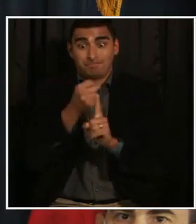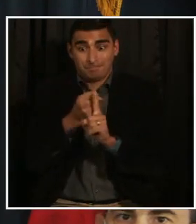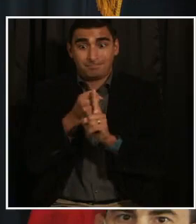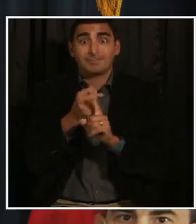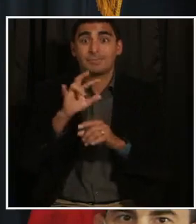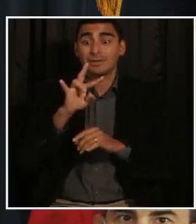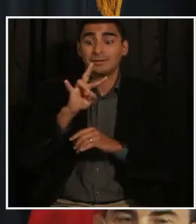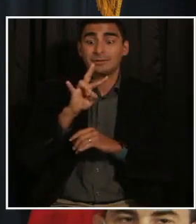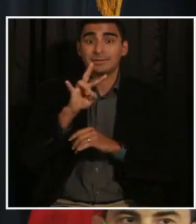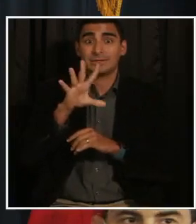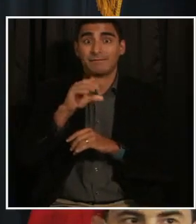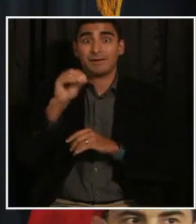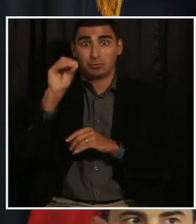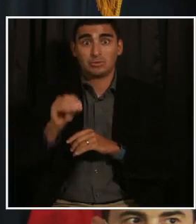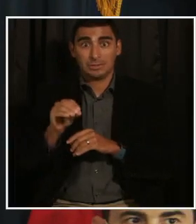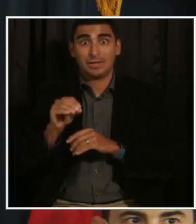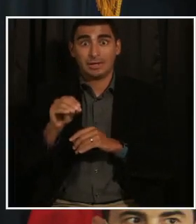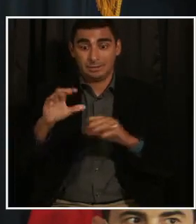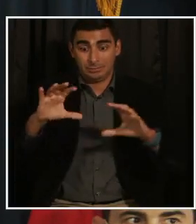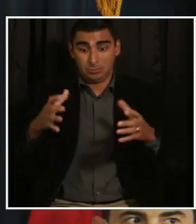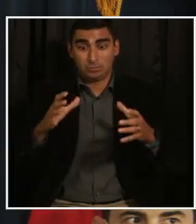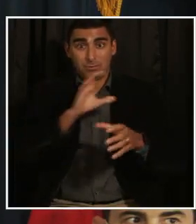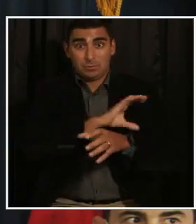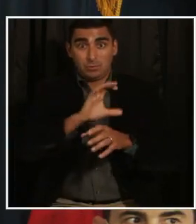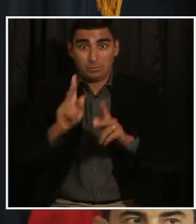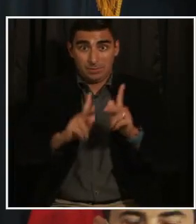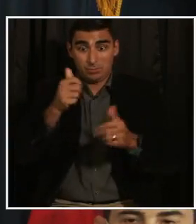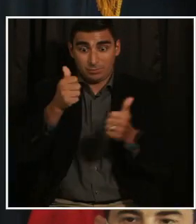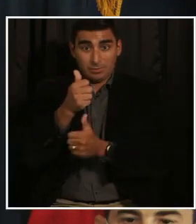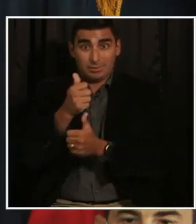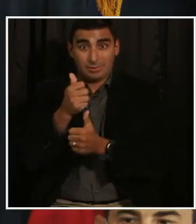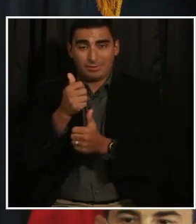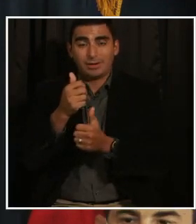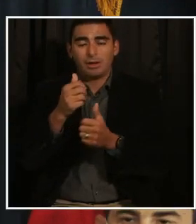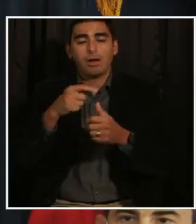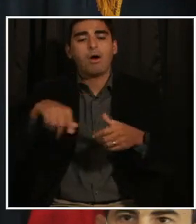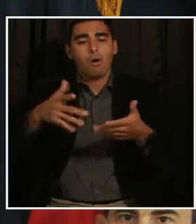eligible coloradans got at least one dose of the vaccine two weeks ago we announced that